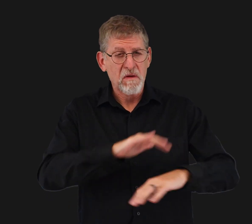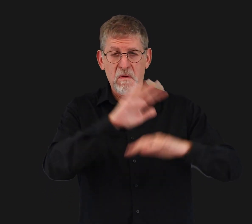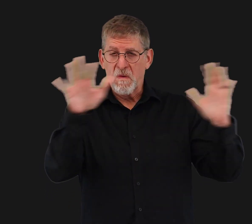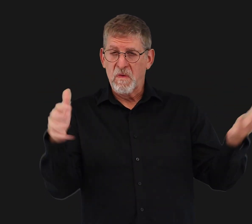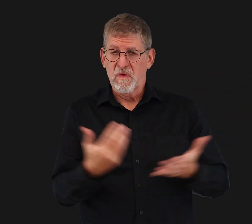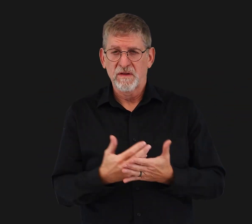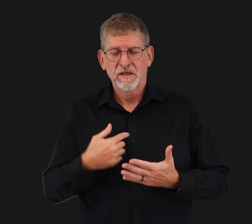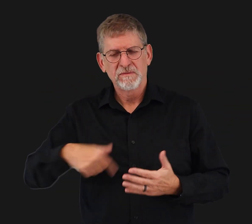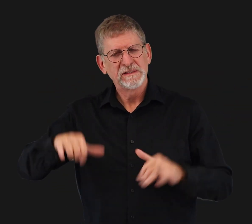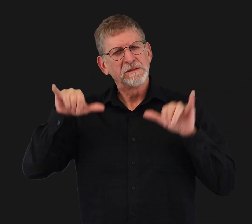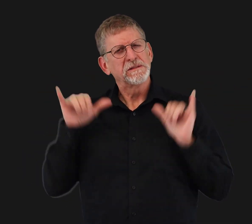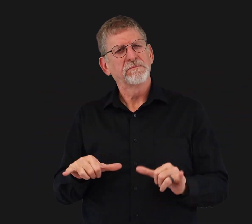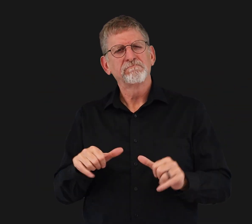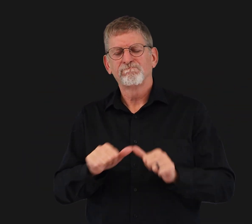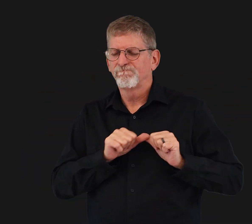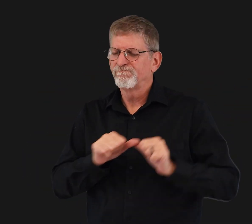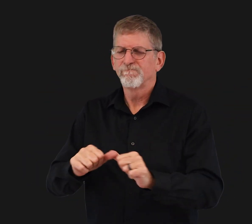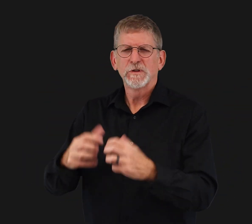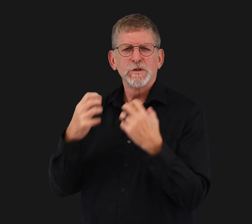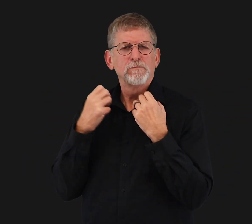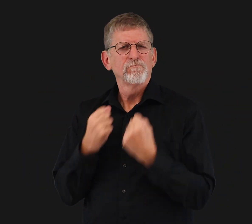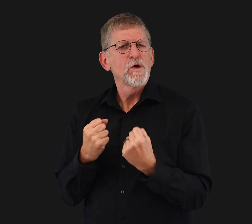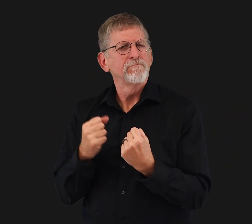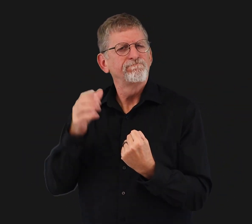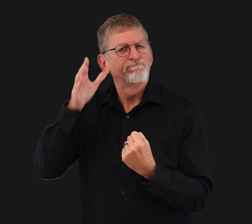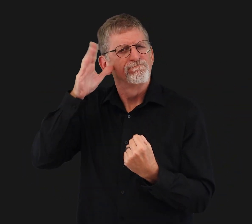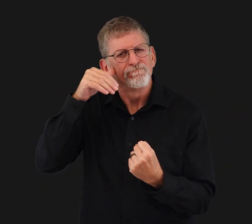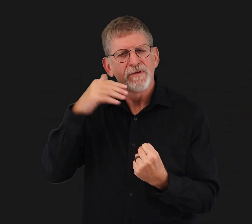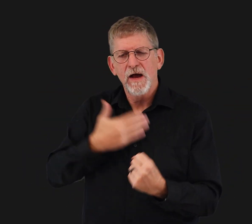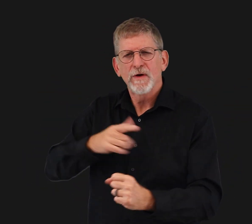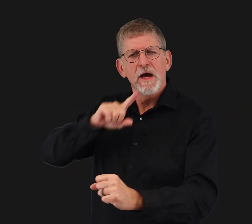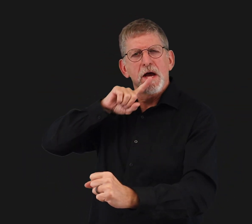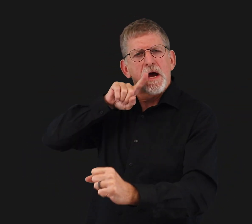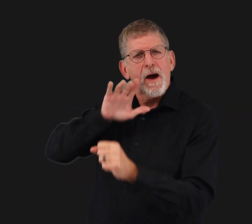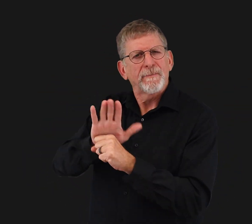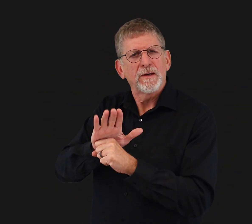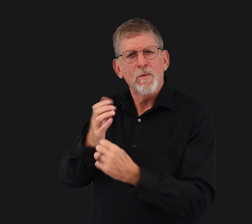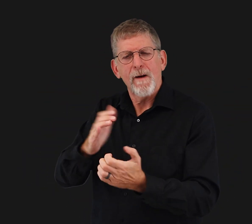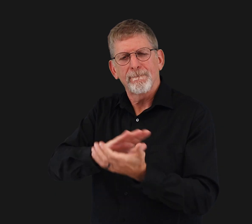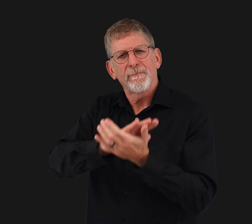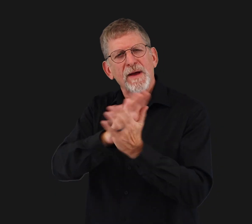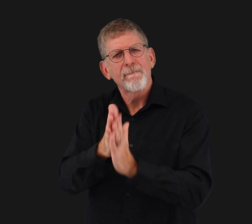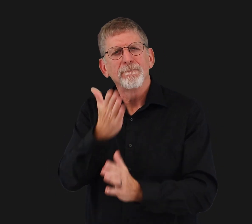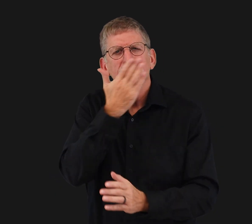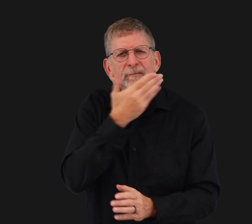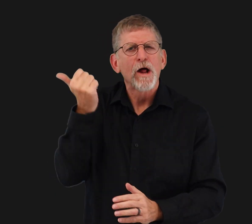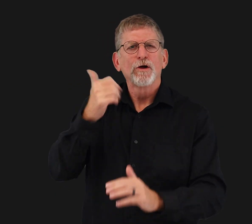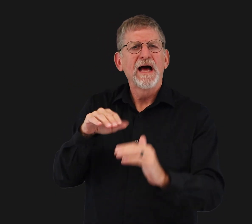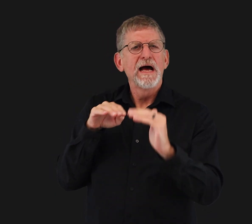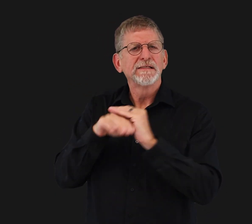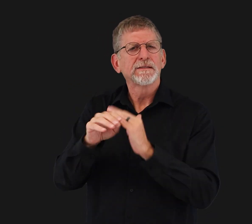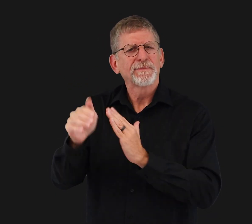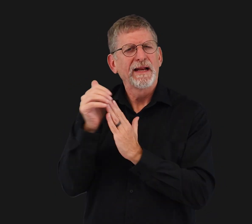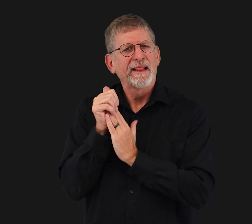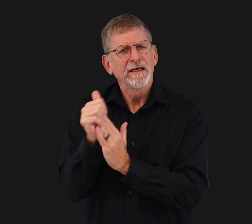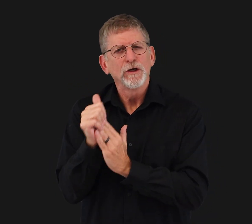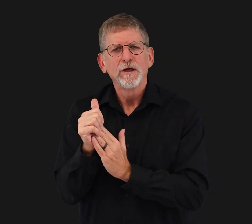Through it all, we will remain steadfast in our commitment to be better accessibility leaders,